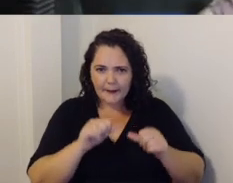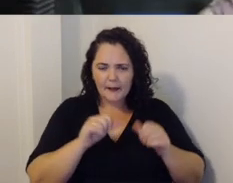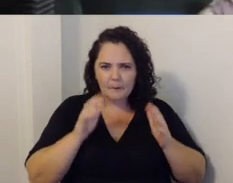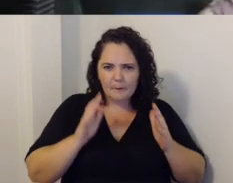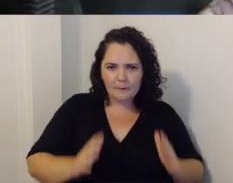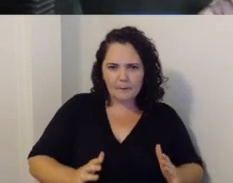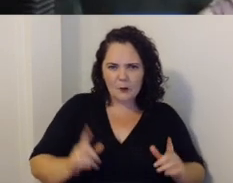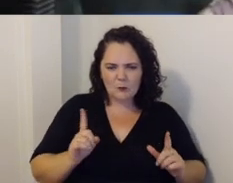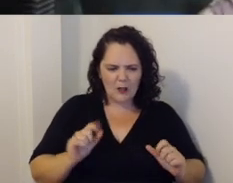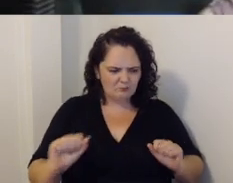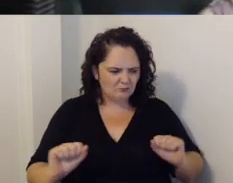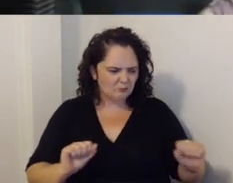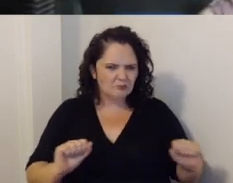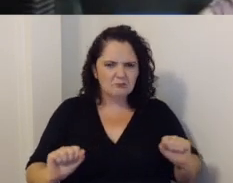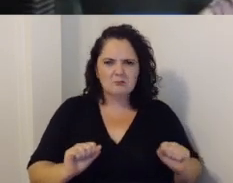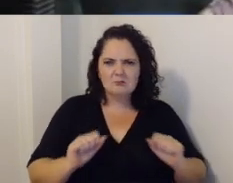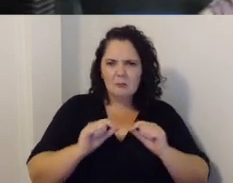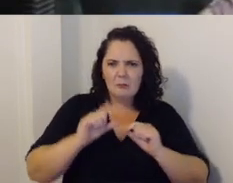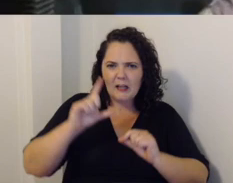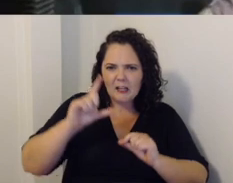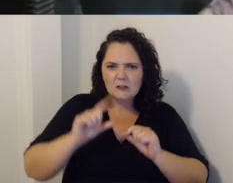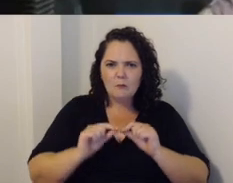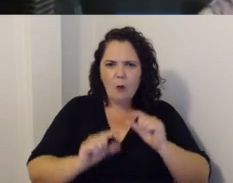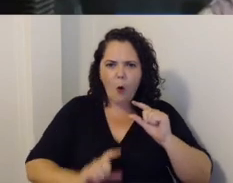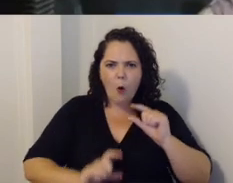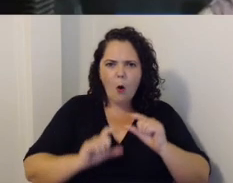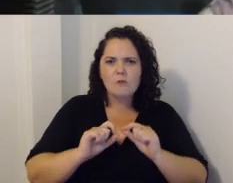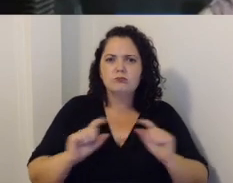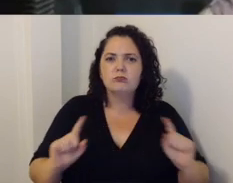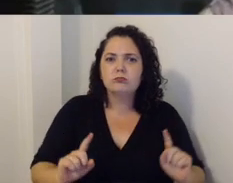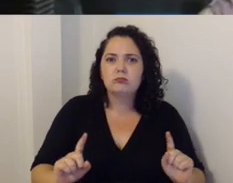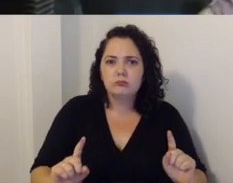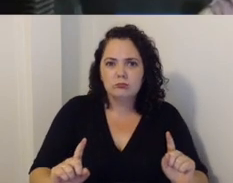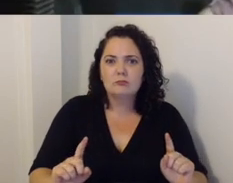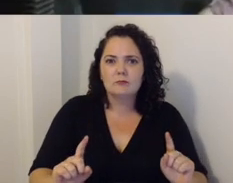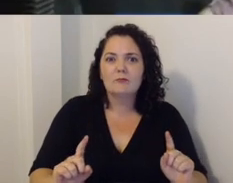structure and proportion that other artists were working through first before they got to the live